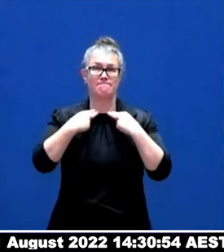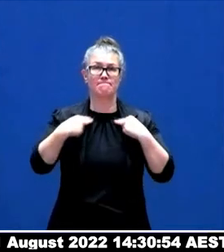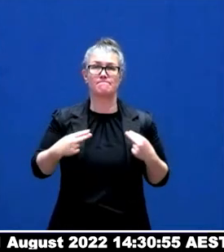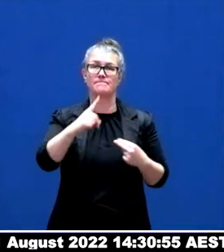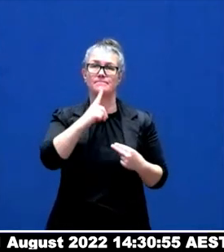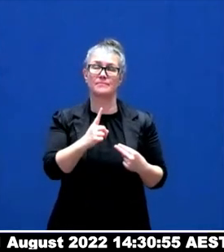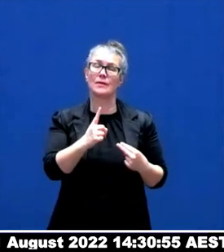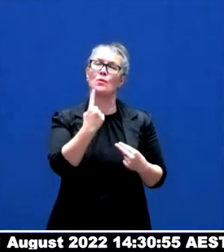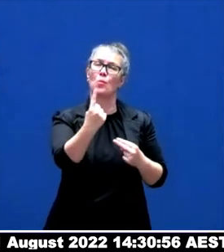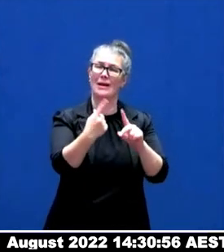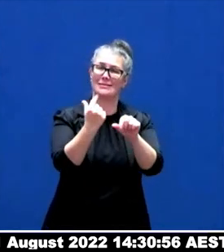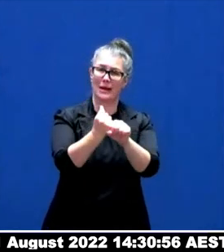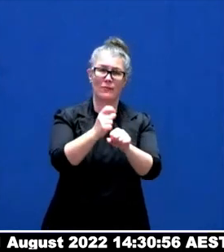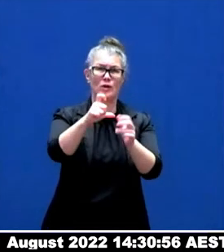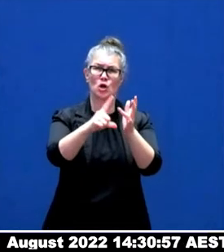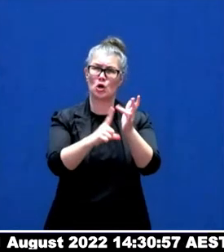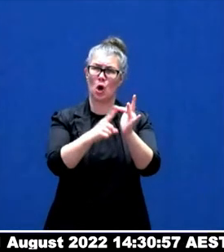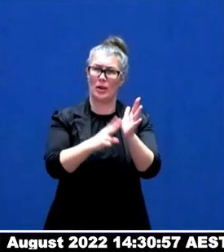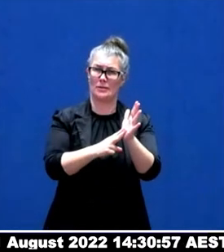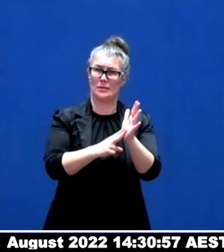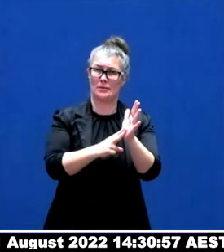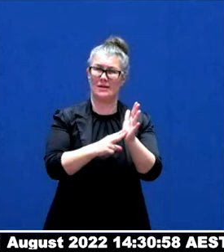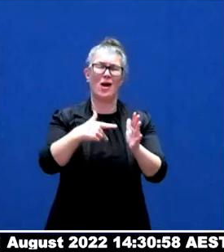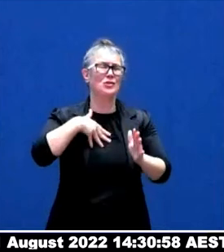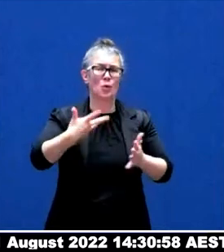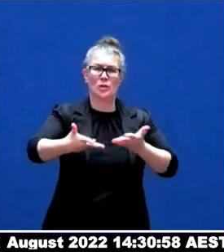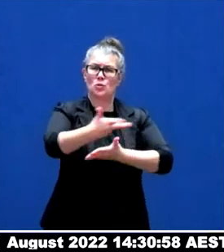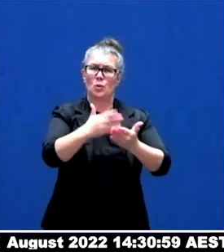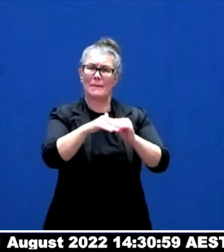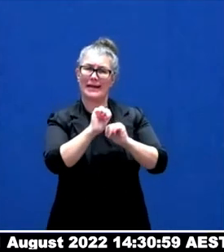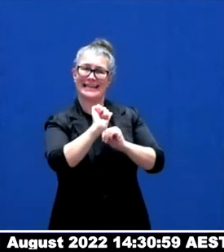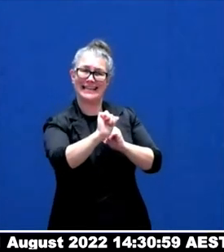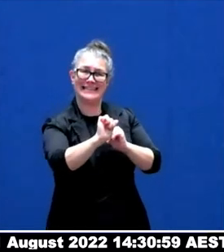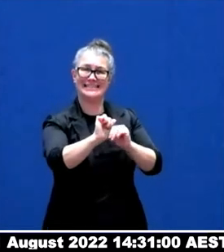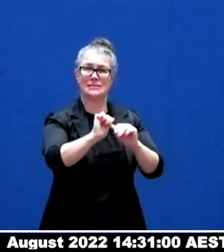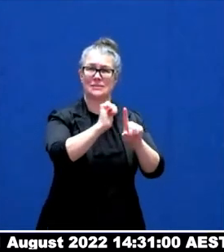I don't want you to discuss his case in particular but that kind of scenario.